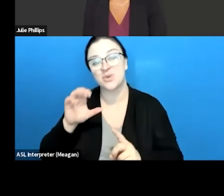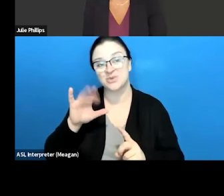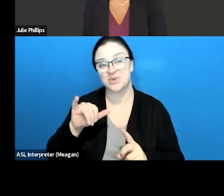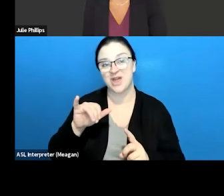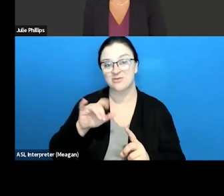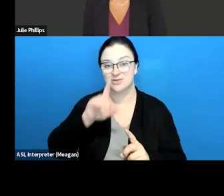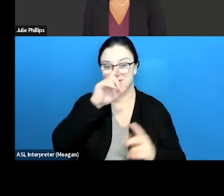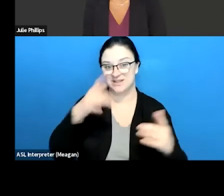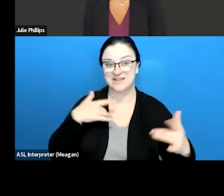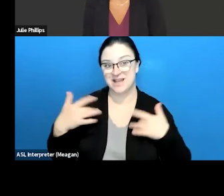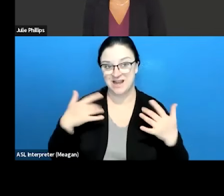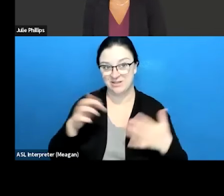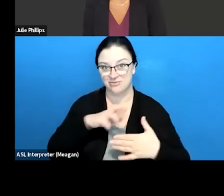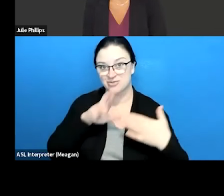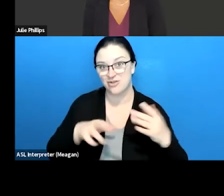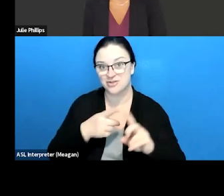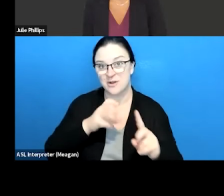that came out of just that one process.